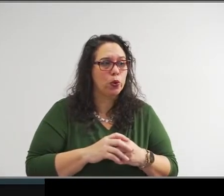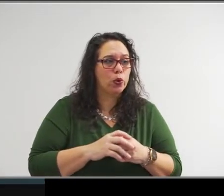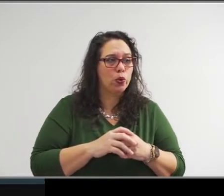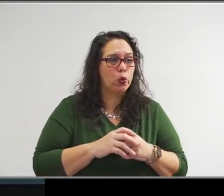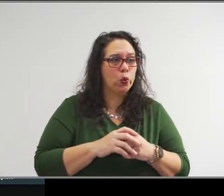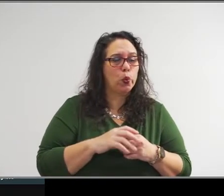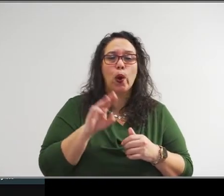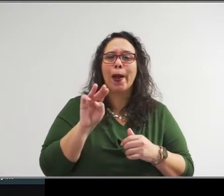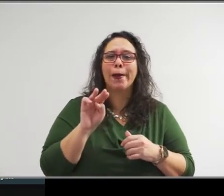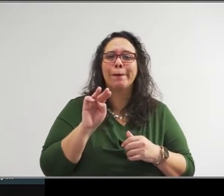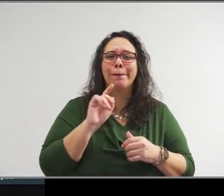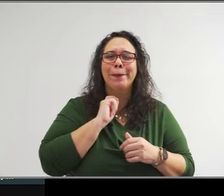Oh, you're muted.